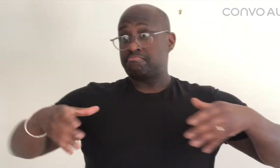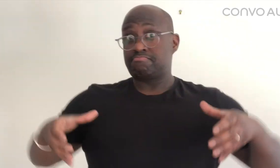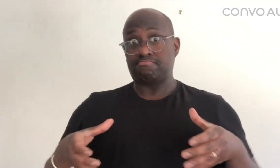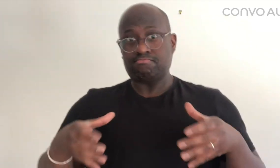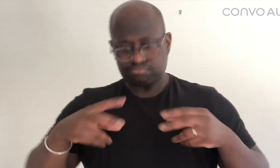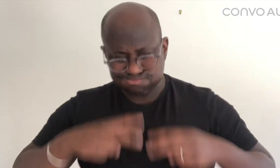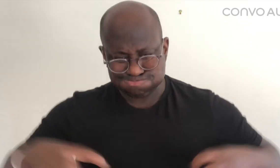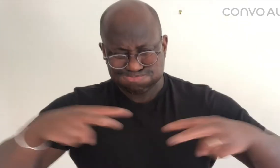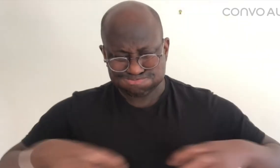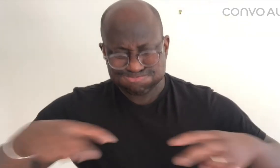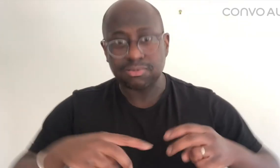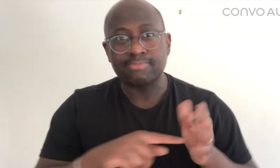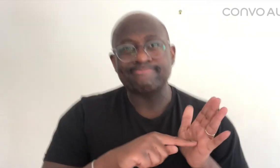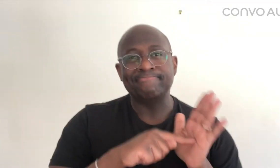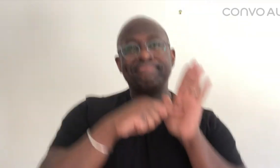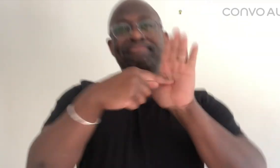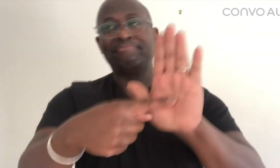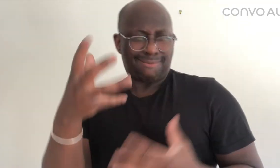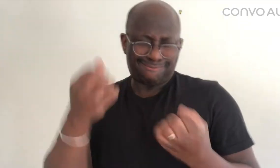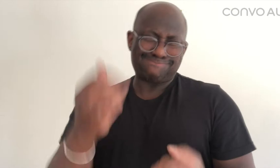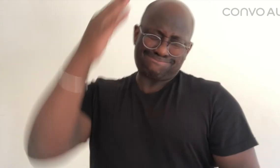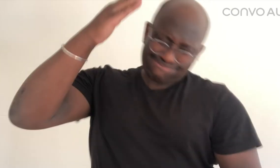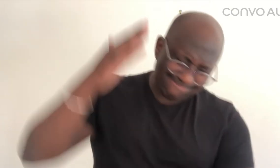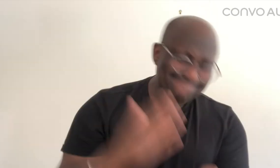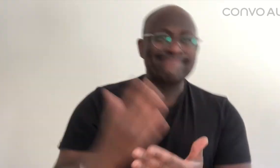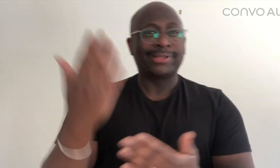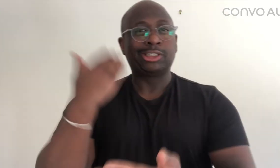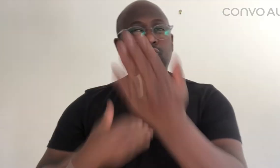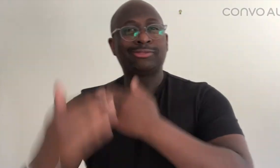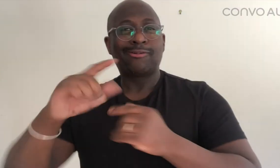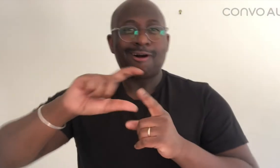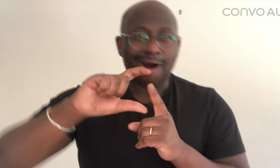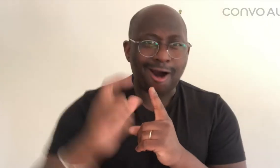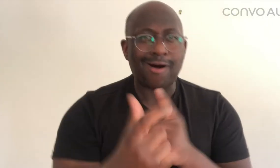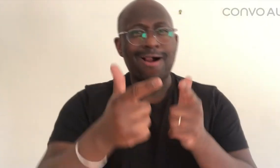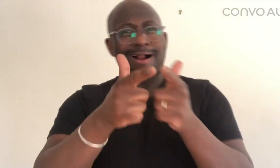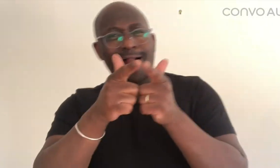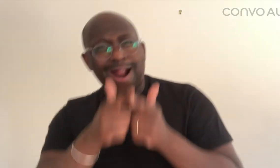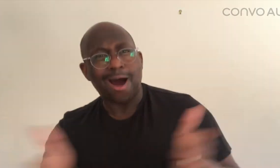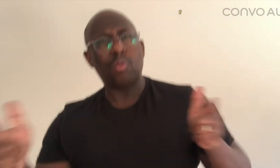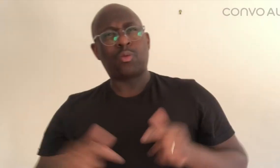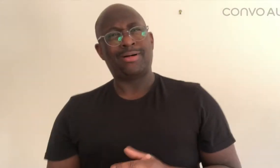which has been researched and found to have true history, culture and language.